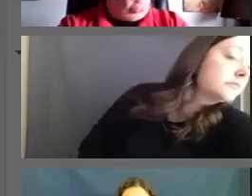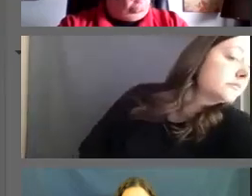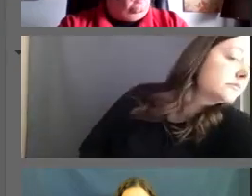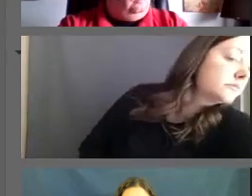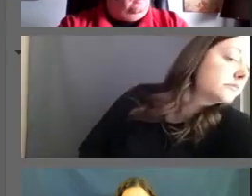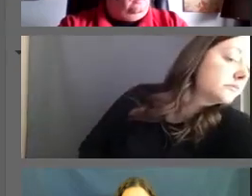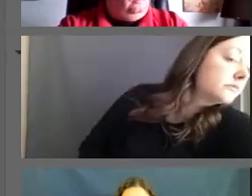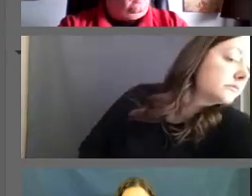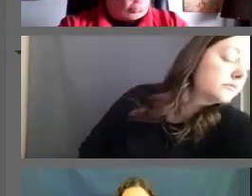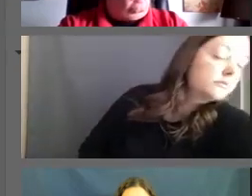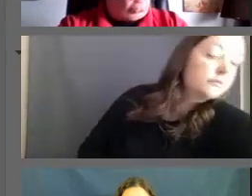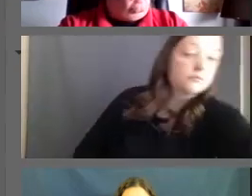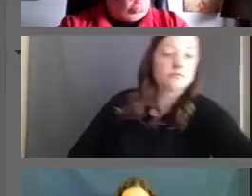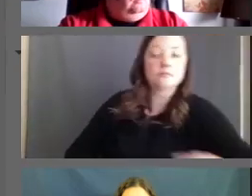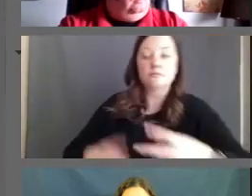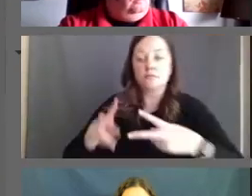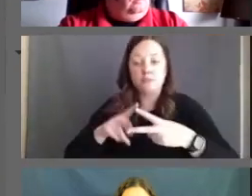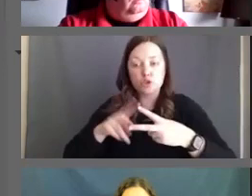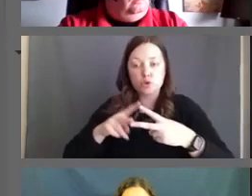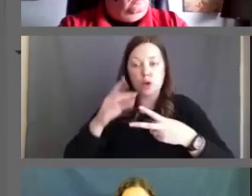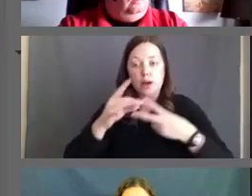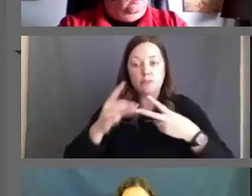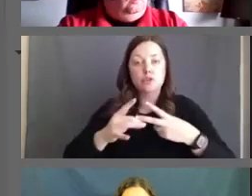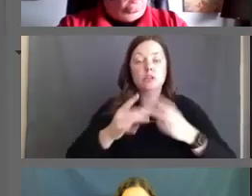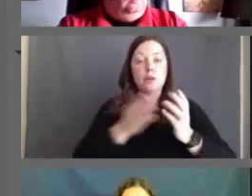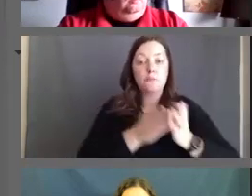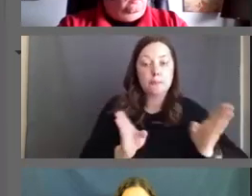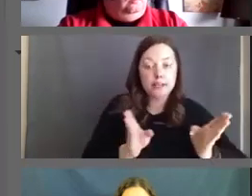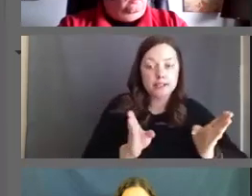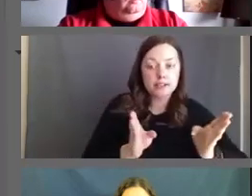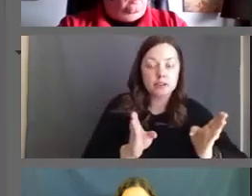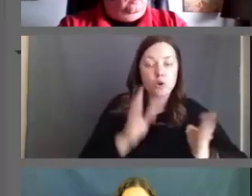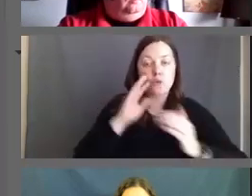fonts, you can add images, add text boxes. You can still do charts and different things as well